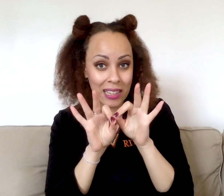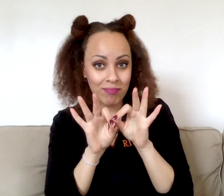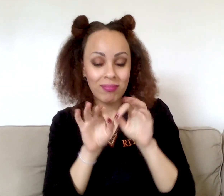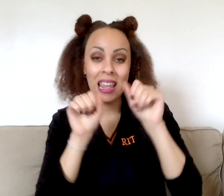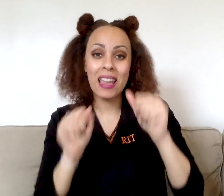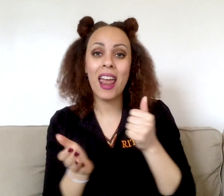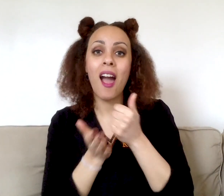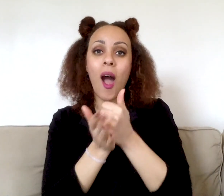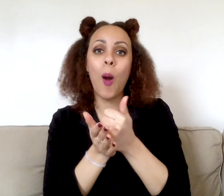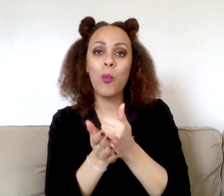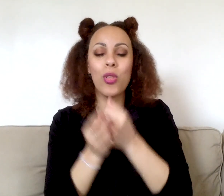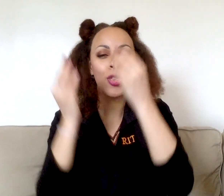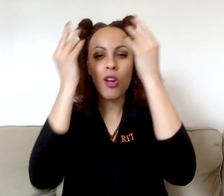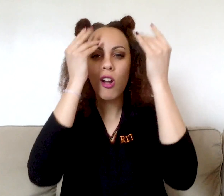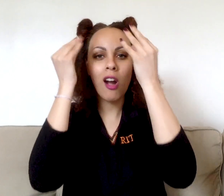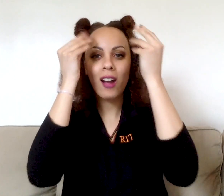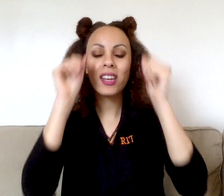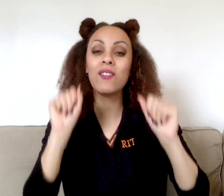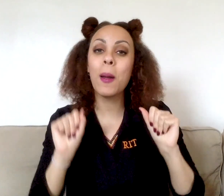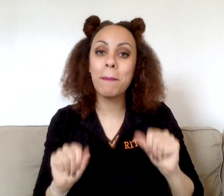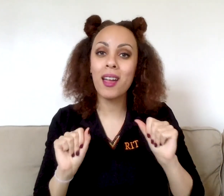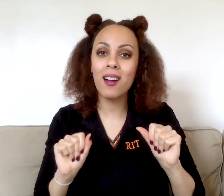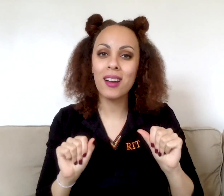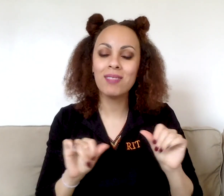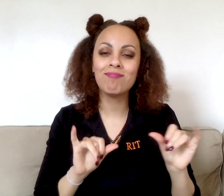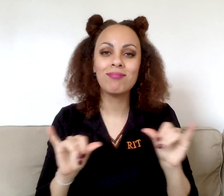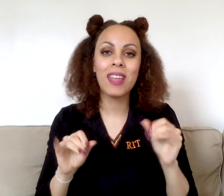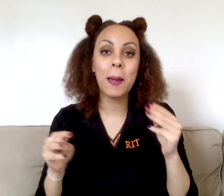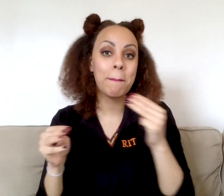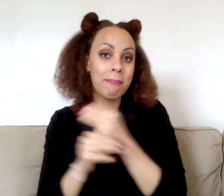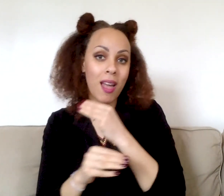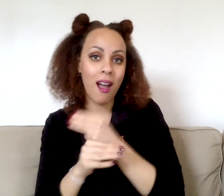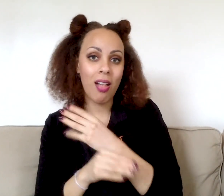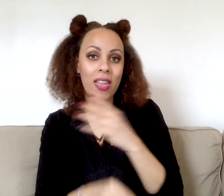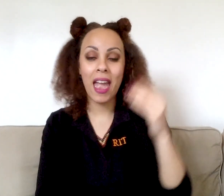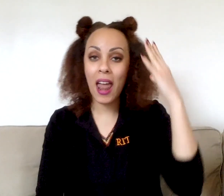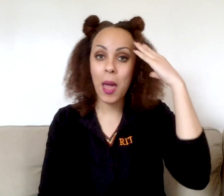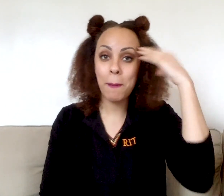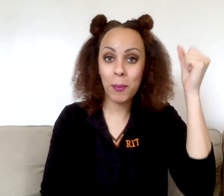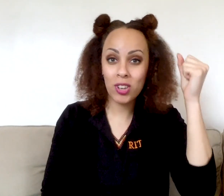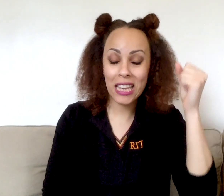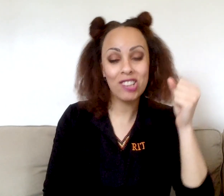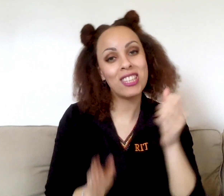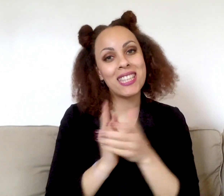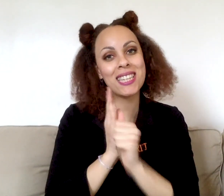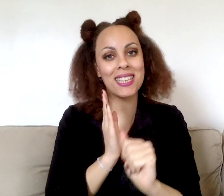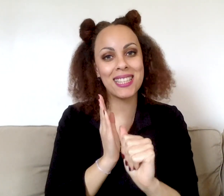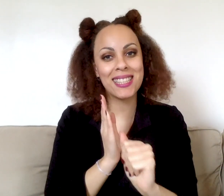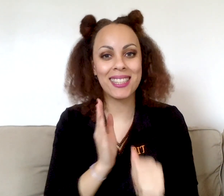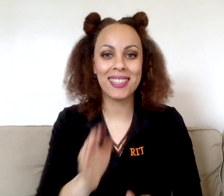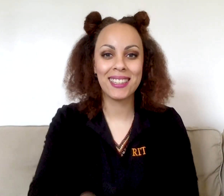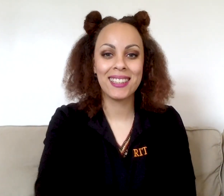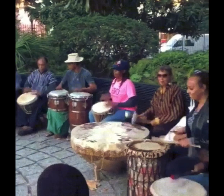Most importantly, it helps your cognitive abilities, such as math and memorization skills.